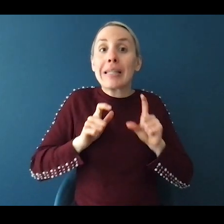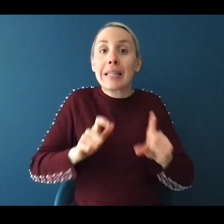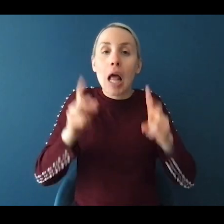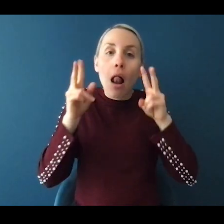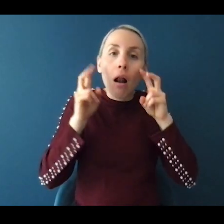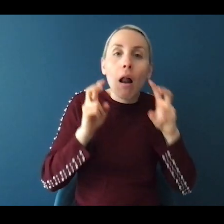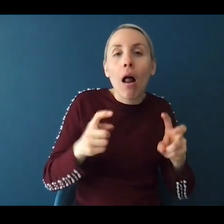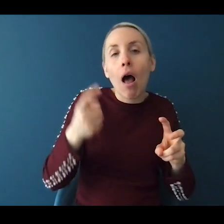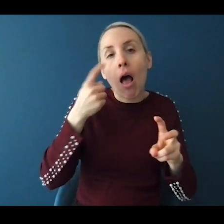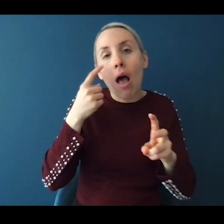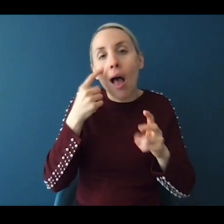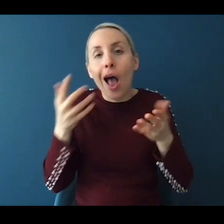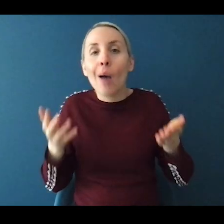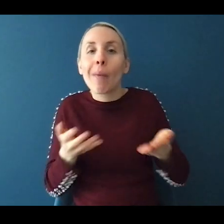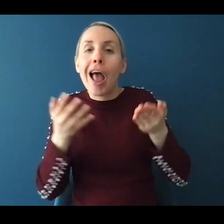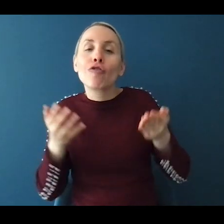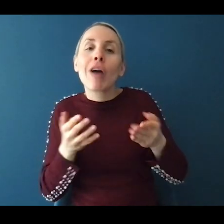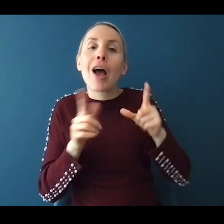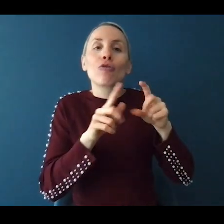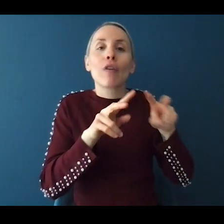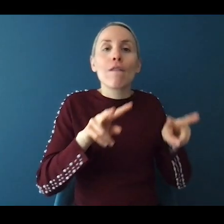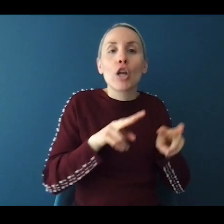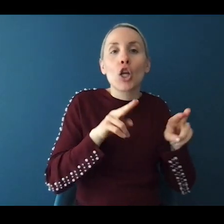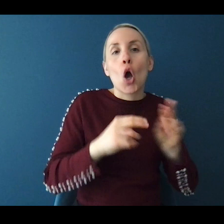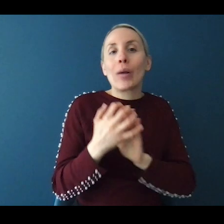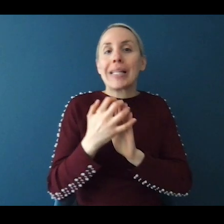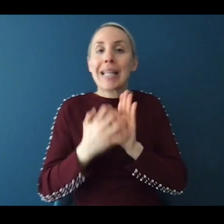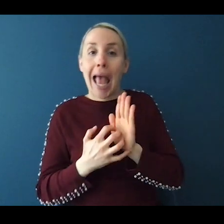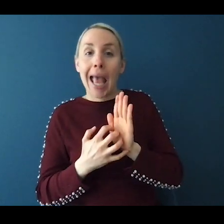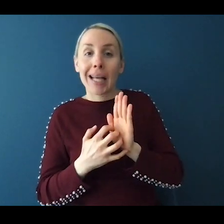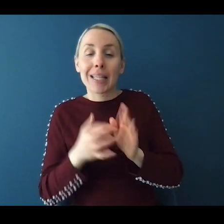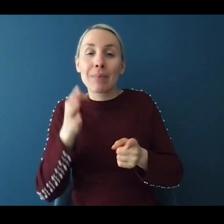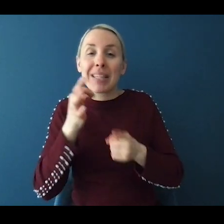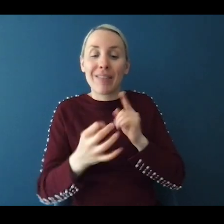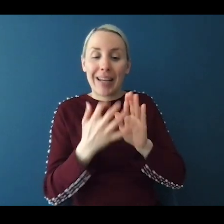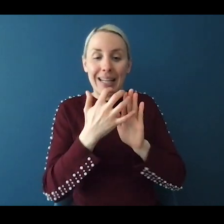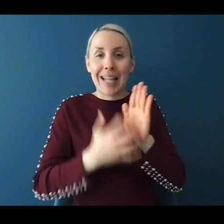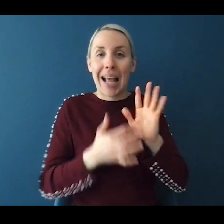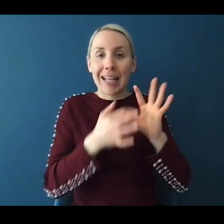working on that concept particularly the text related to that work I’m working now on